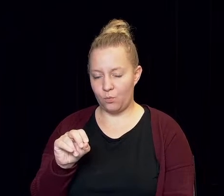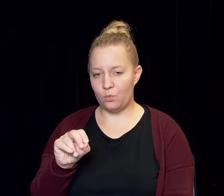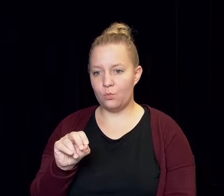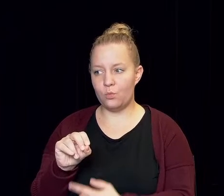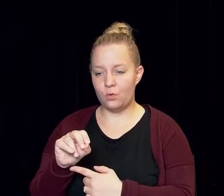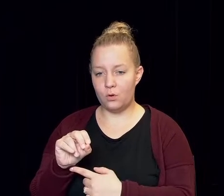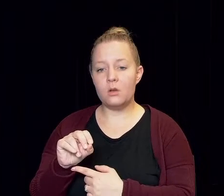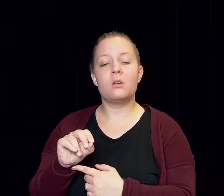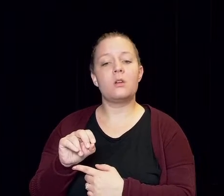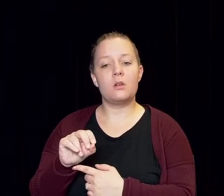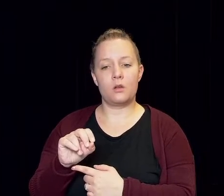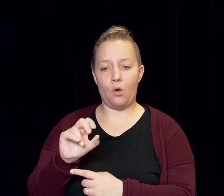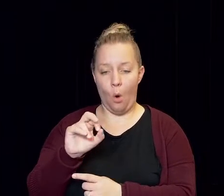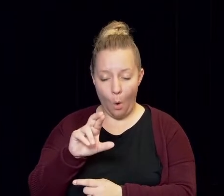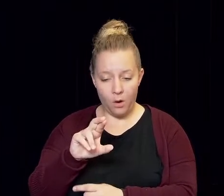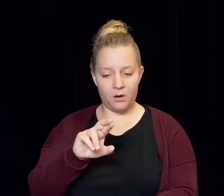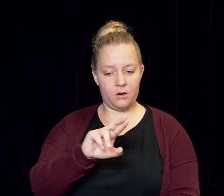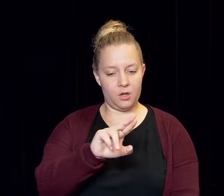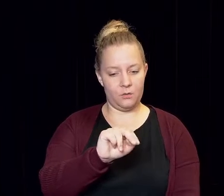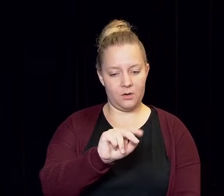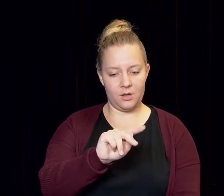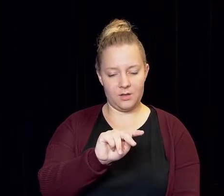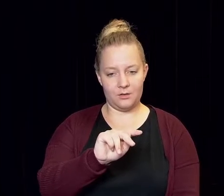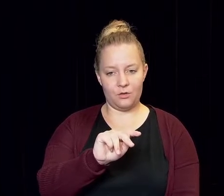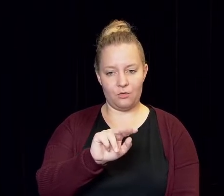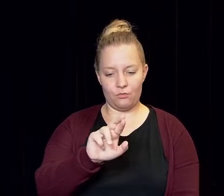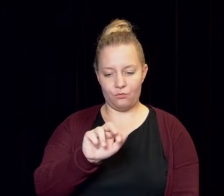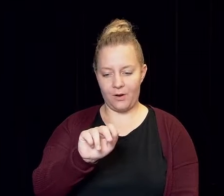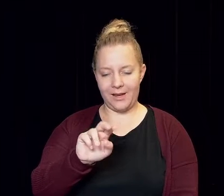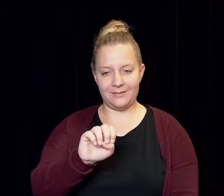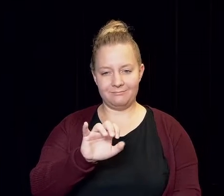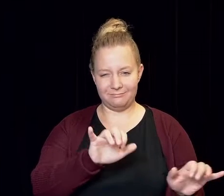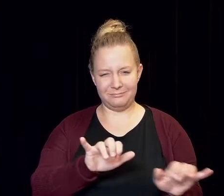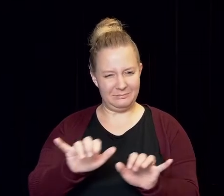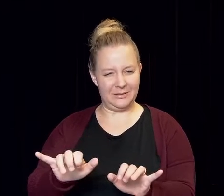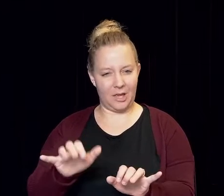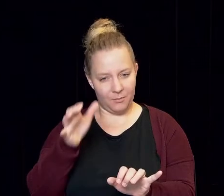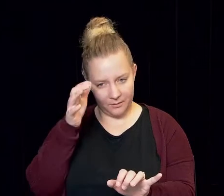or unit rate, same thing. So we've been dealing with unit rates thus far.